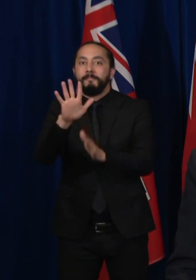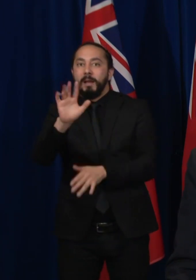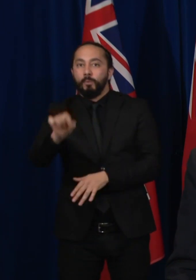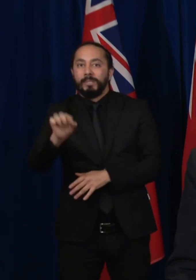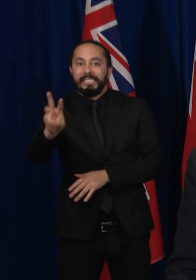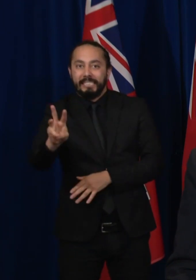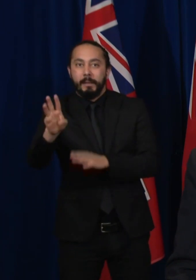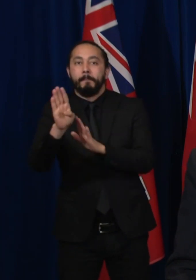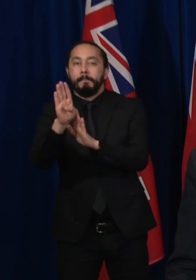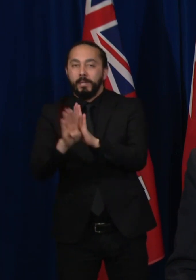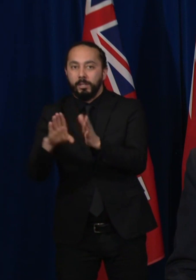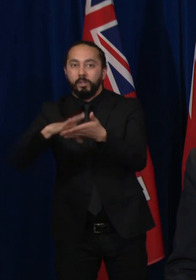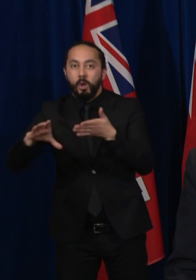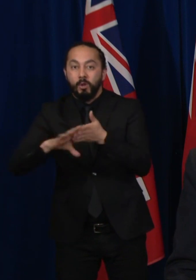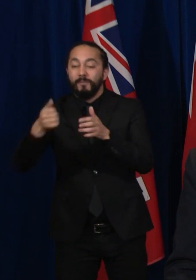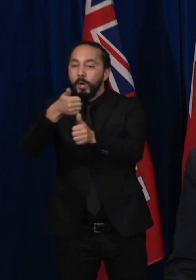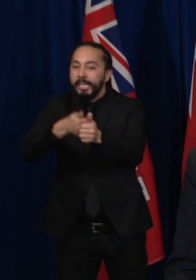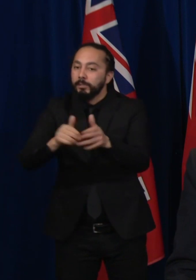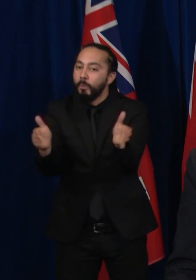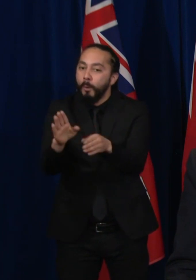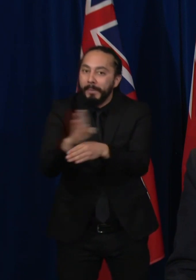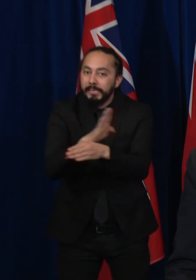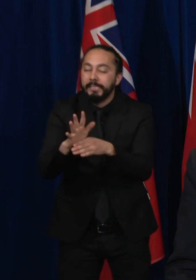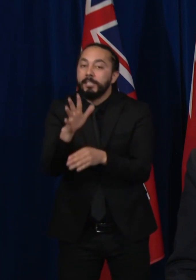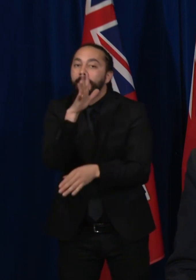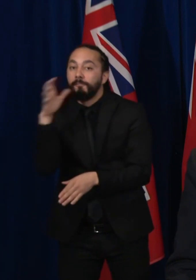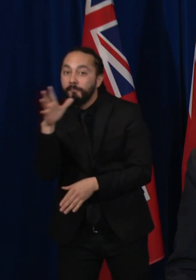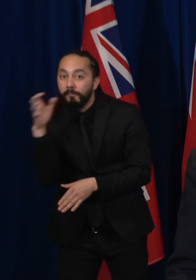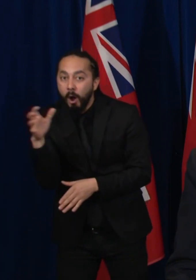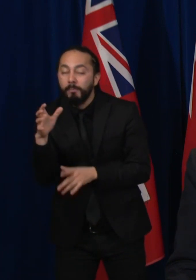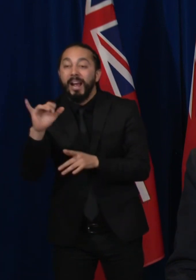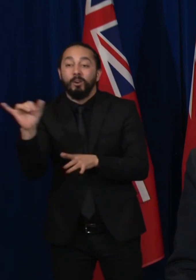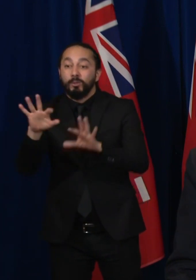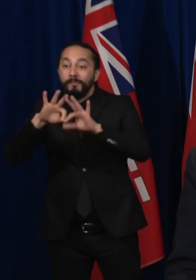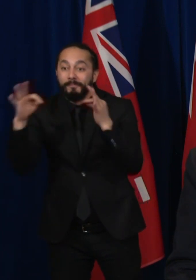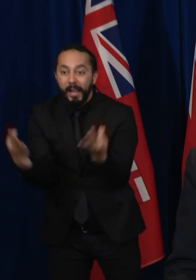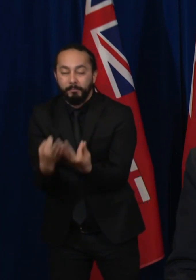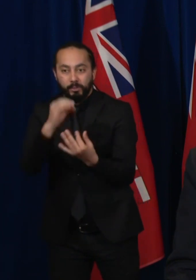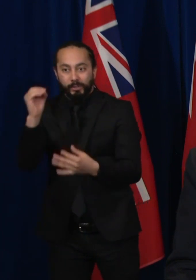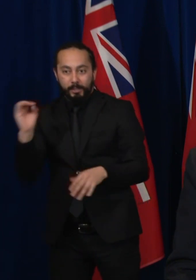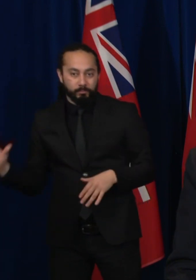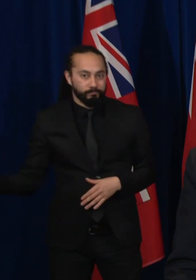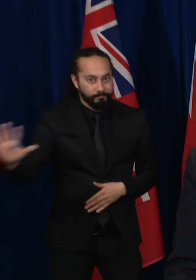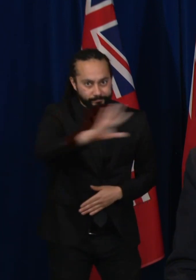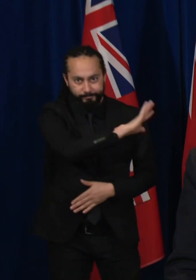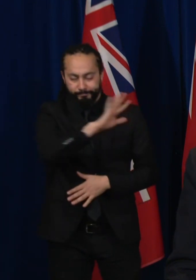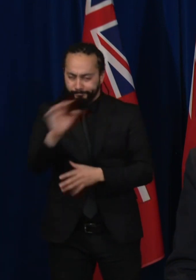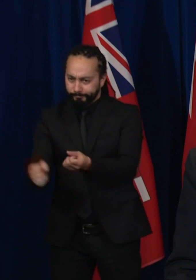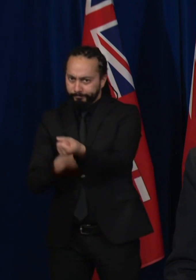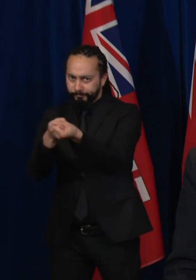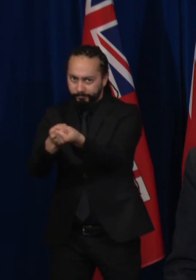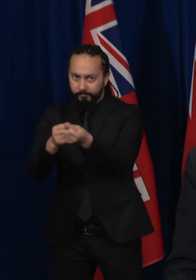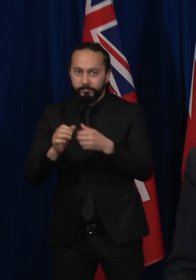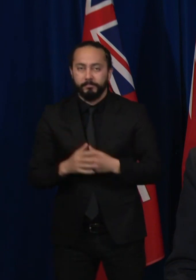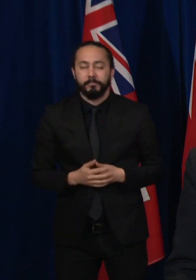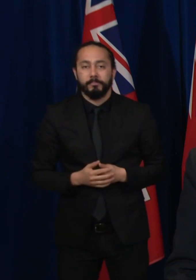we can not consecrate -- we can not hallow, this ground-- farm in Ontario, as well as families across the province. In response to The brave men, living and dead, who struggled here, COVID-19, we're going a step further.